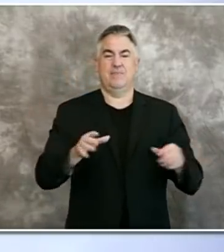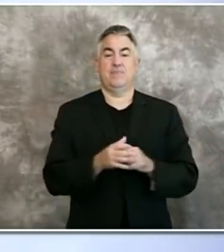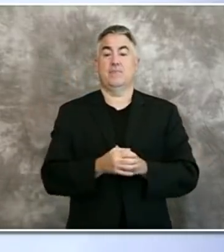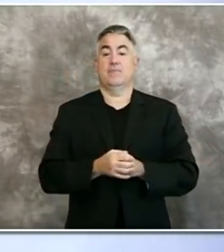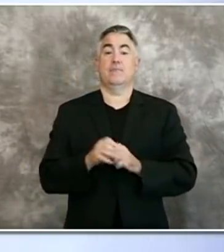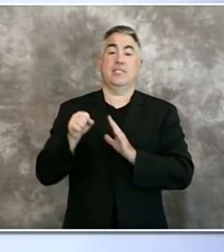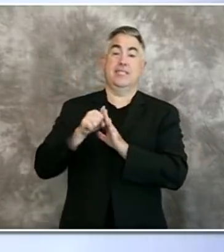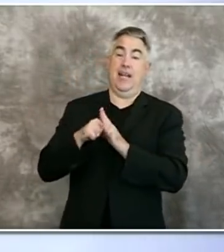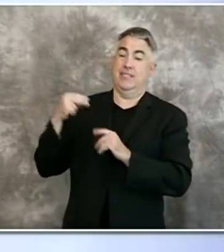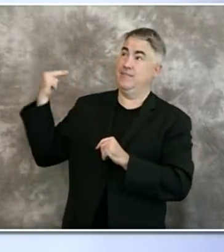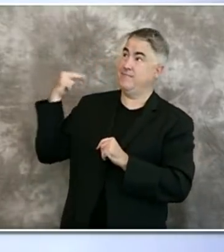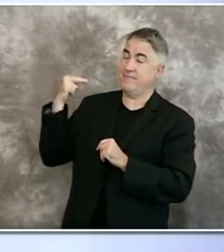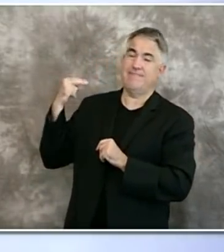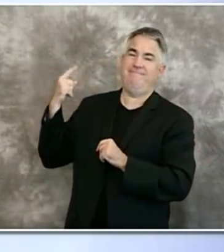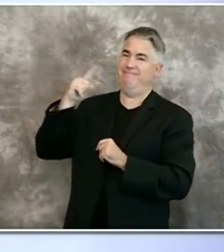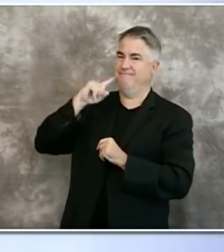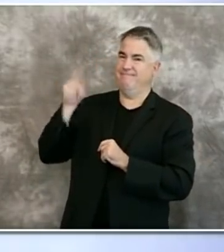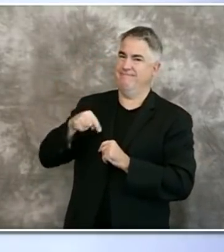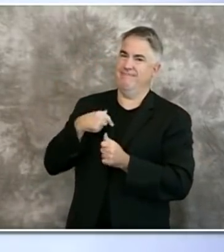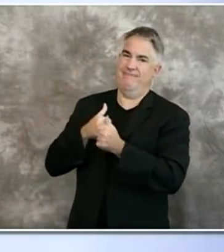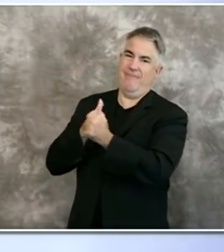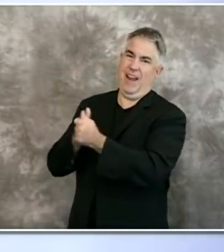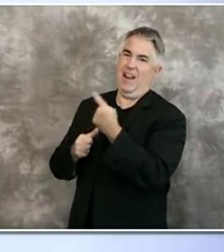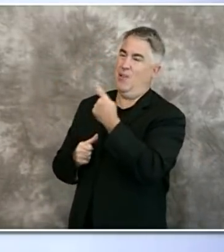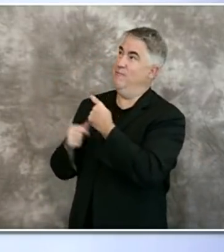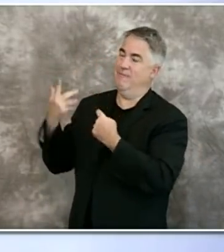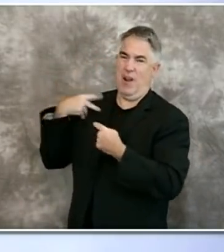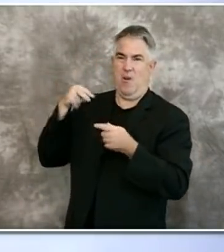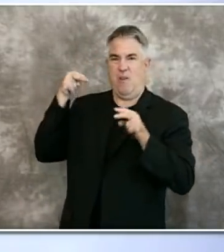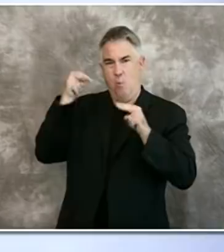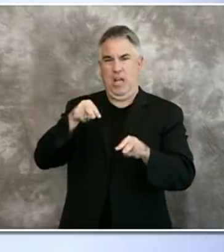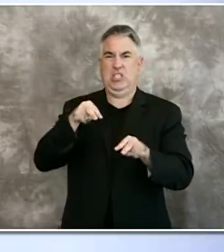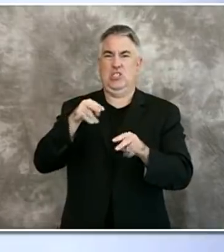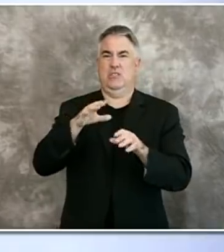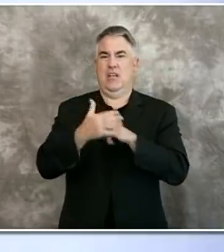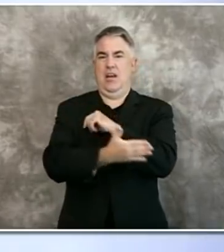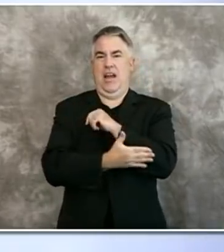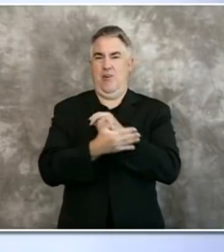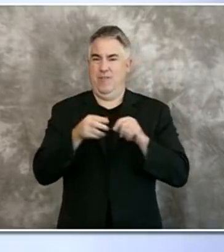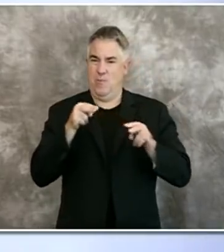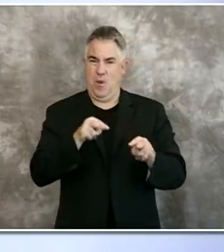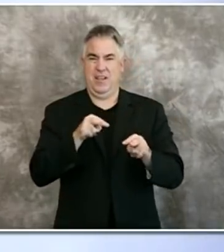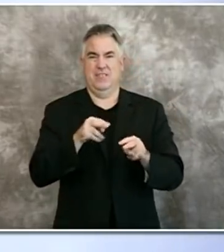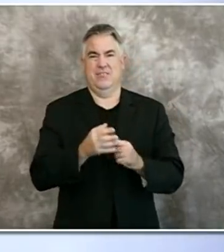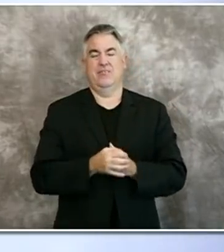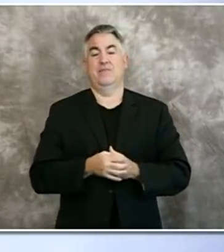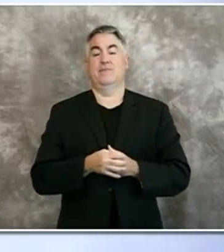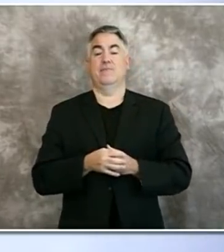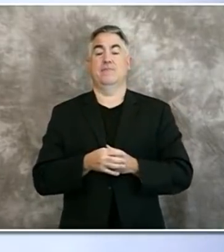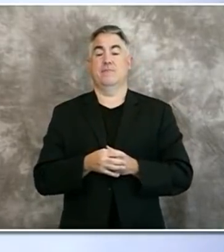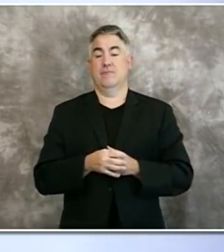COUNTY TRIGGERS THAT WE MONITOR ON A REGULAR BASIS, BUT ALSO I TRIGGERS OBJECT